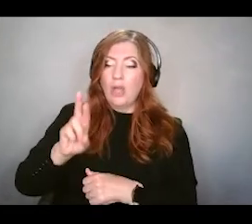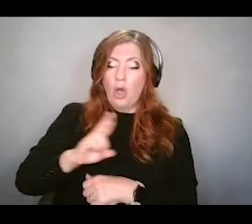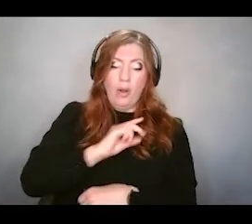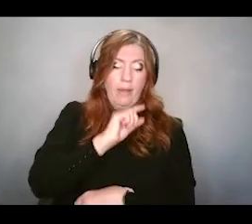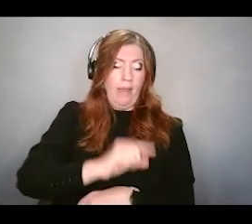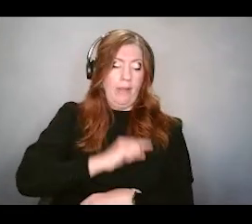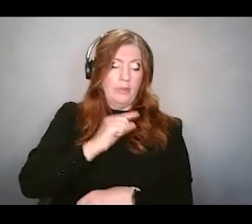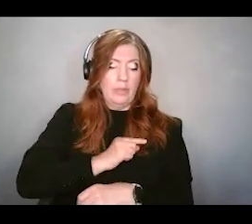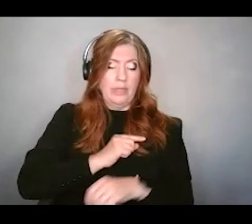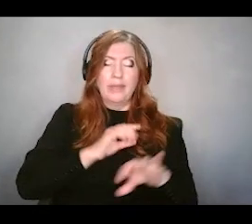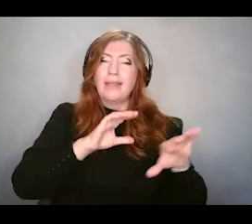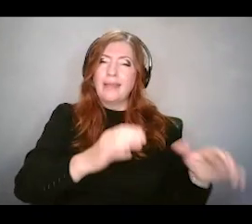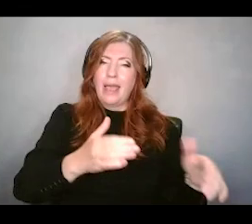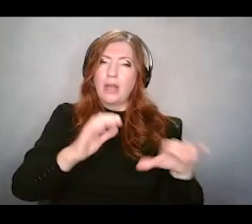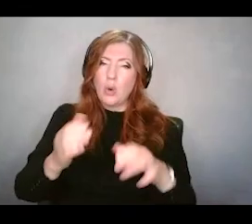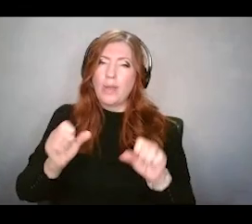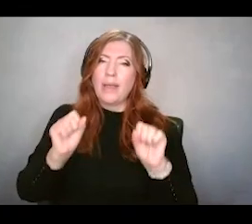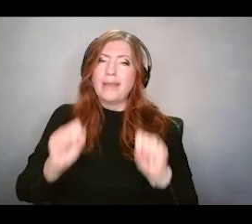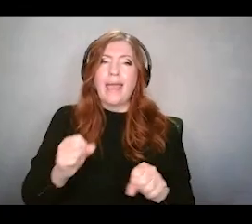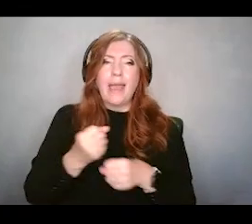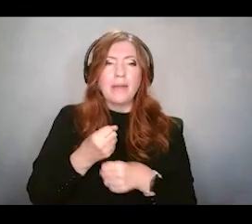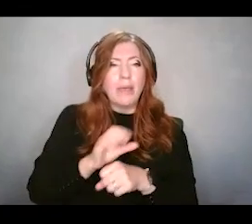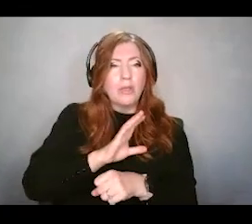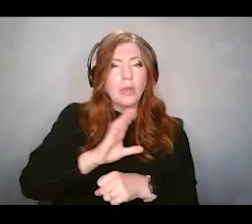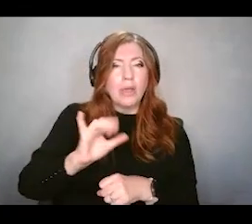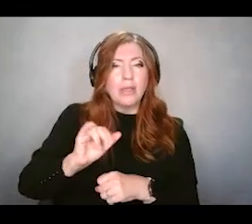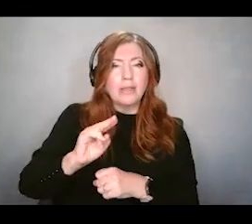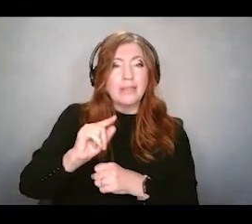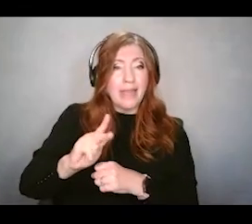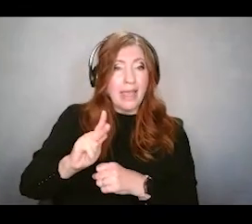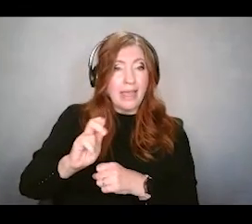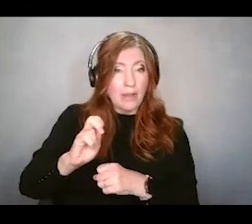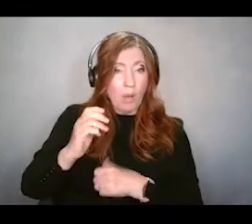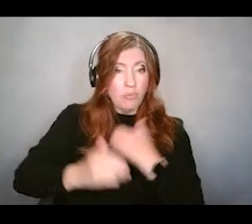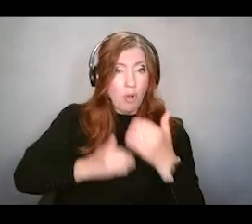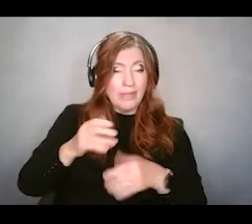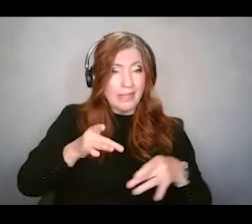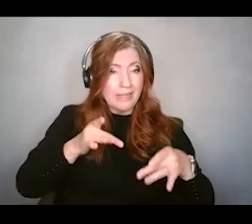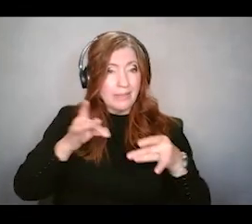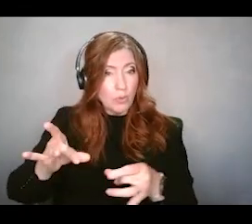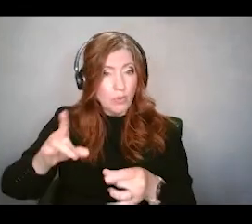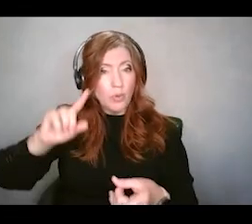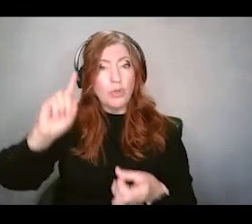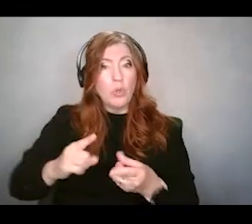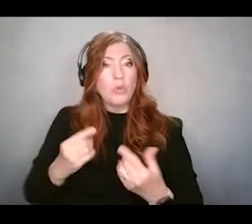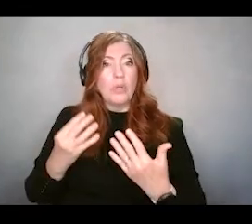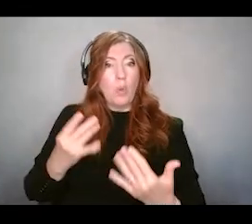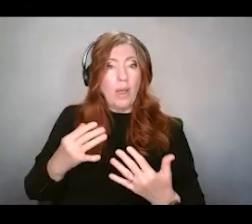out your intake process and cut down on waiting times. When you’re clear about what to look for,